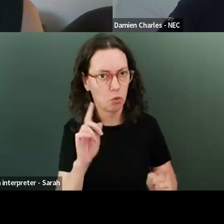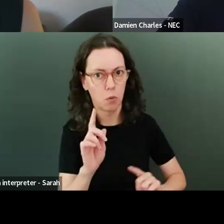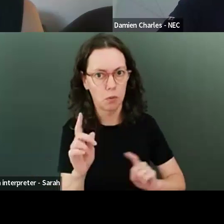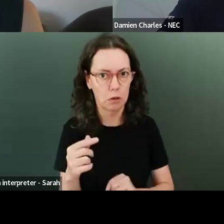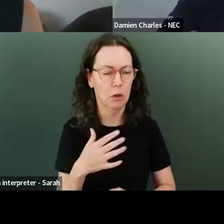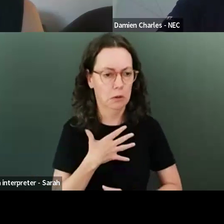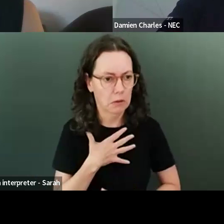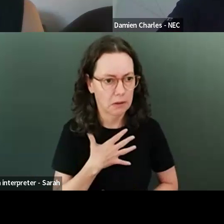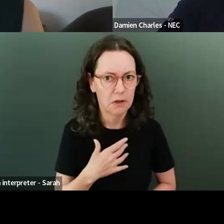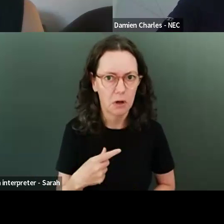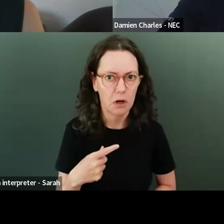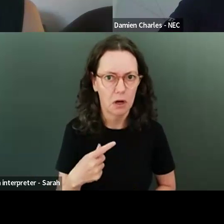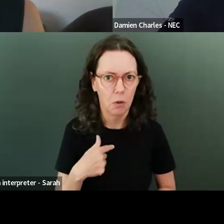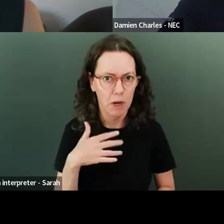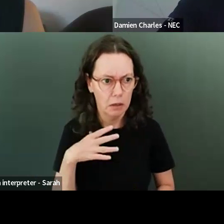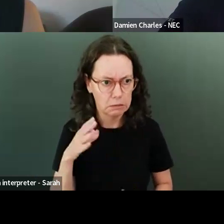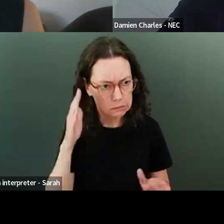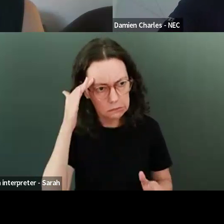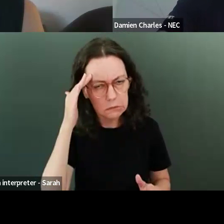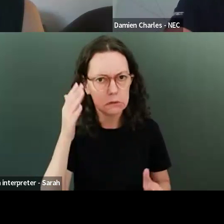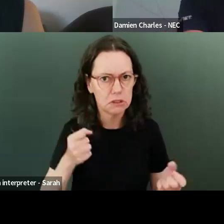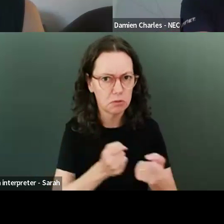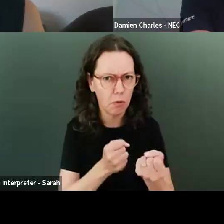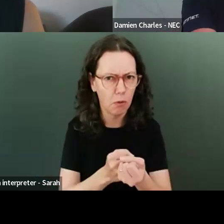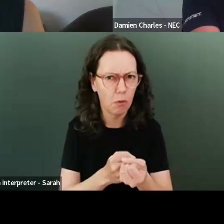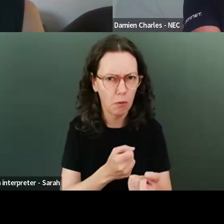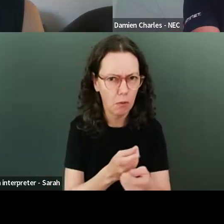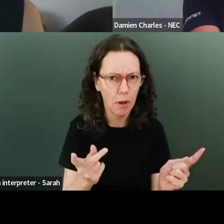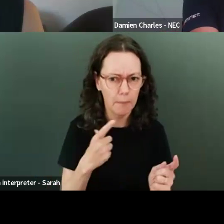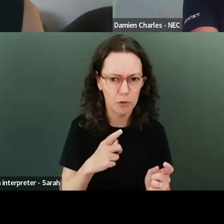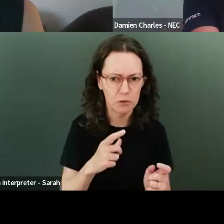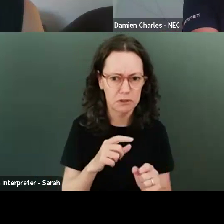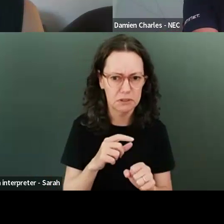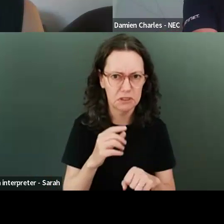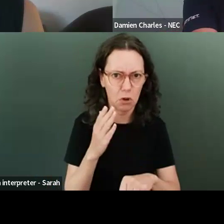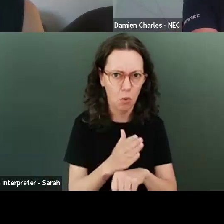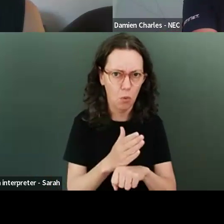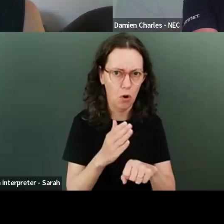want should be trying to make an effort of assisting because this is our this